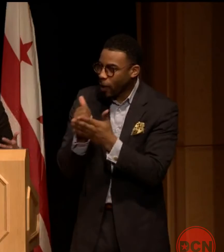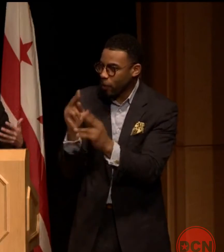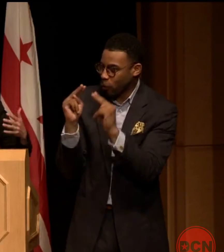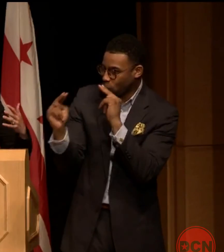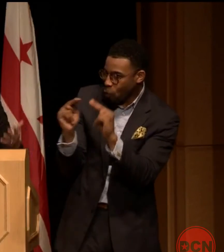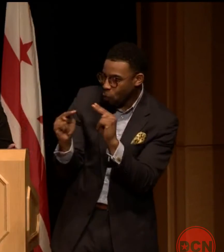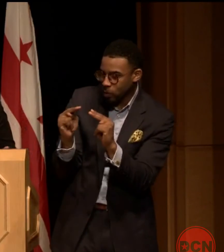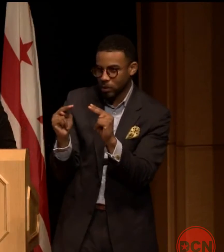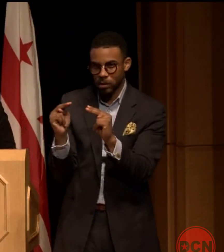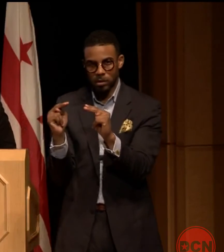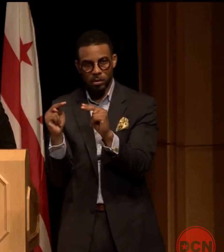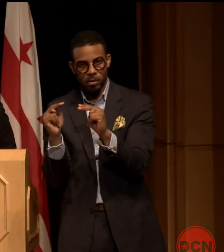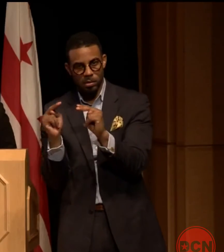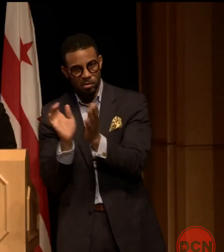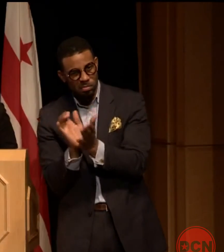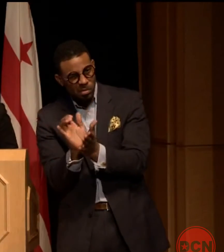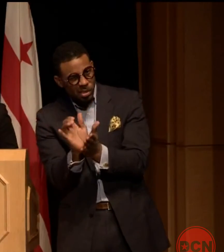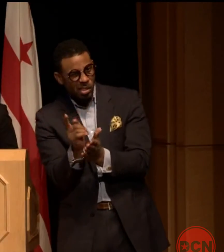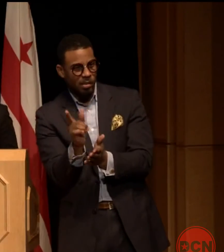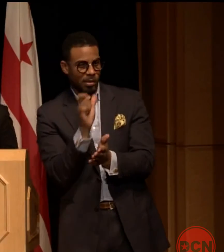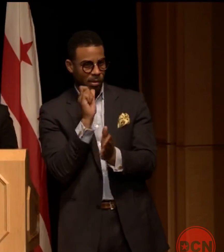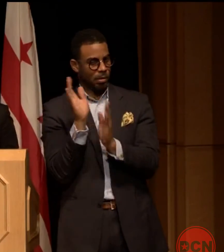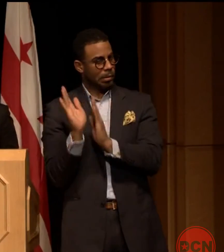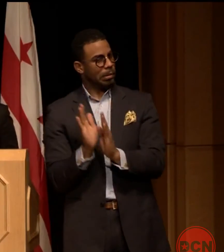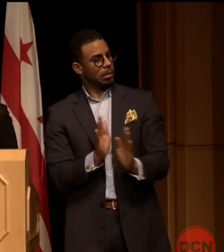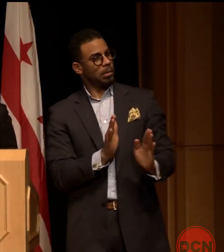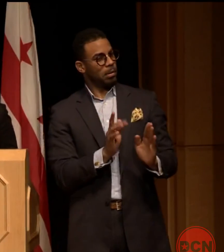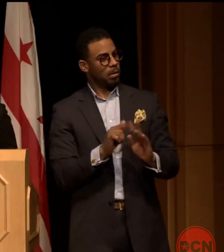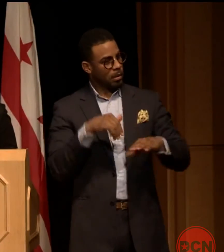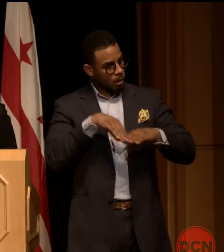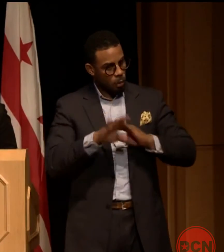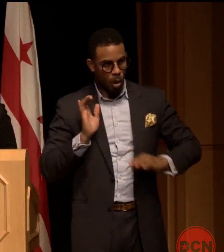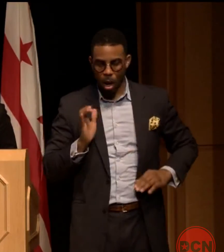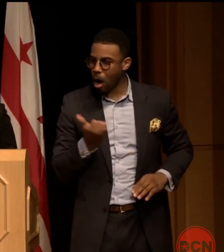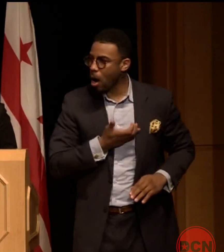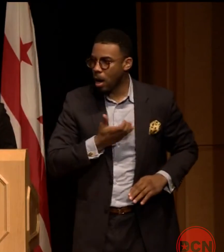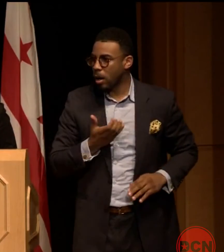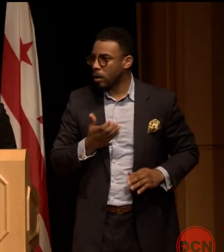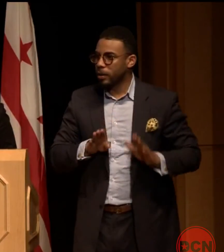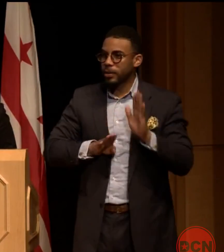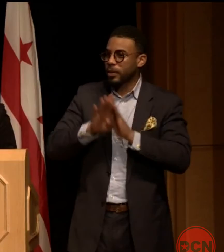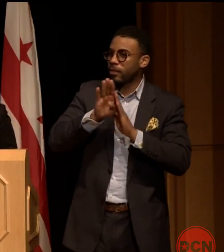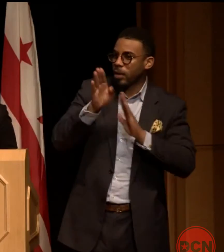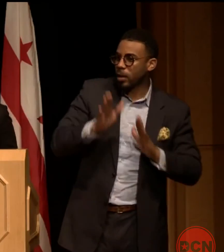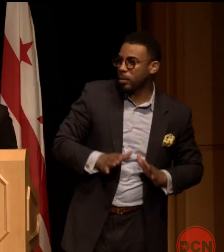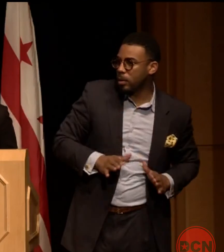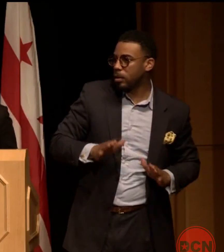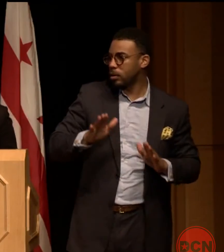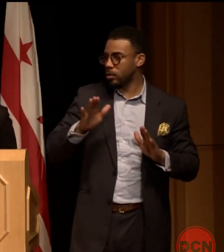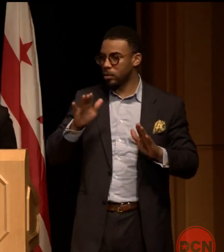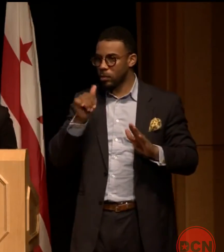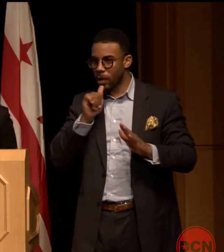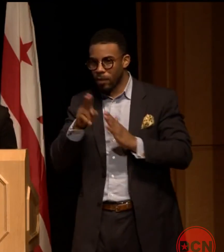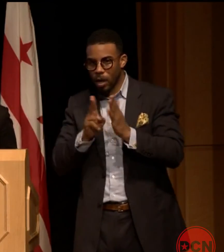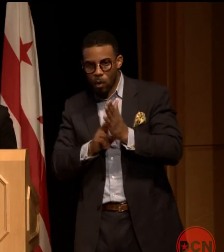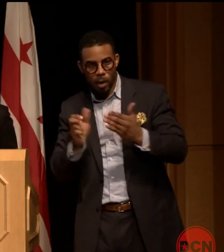NEGOTIATE, PUSH YOU A LITTLE BIT SO YOU ARE REALLY PREPARED AND TO OUR DEVELOPERS, AND PRIME CONTRACTORS THAT WE HAVE HERE I